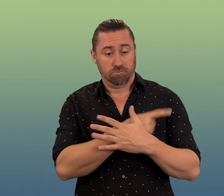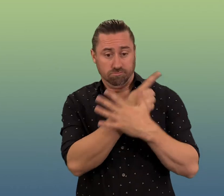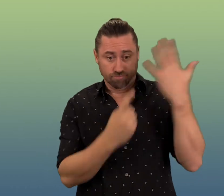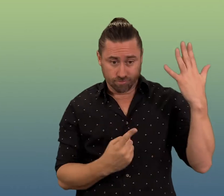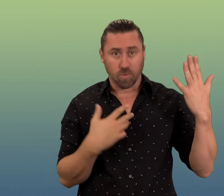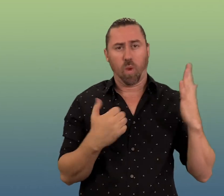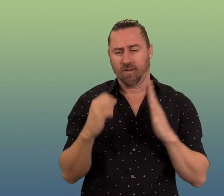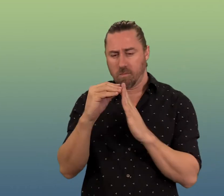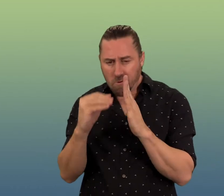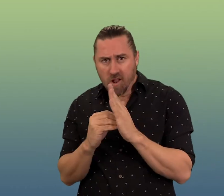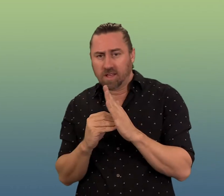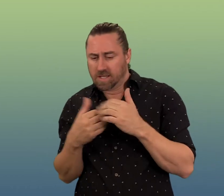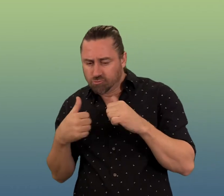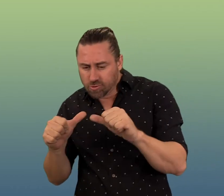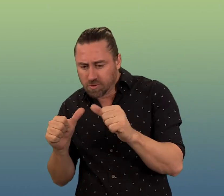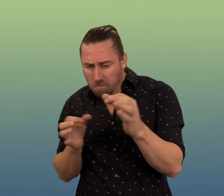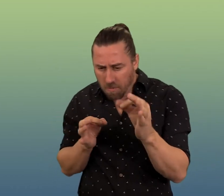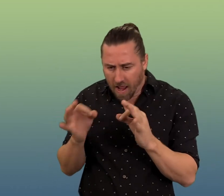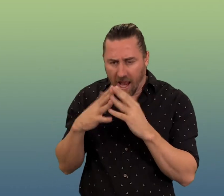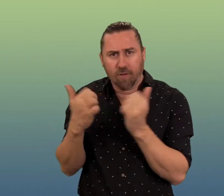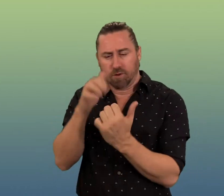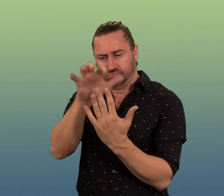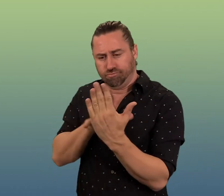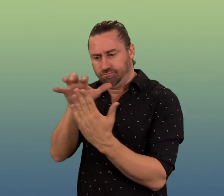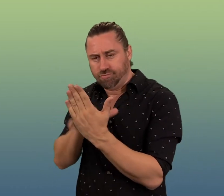In addition, policy strategy and planning documents provide